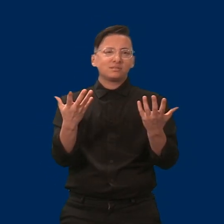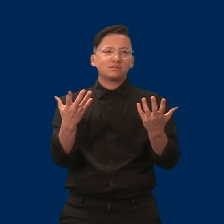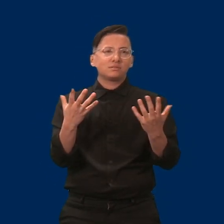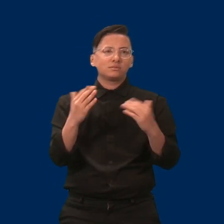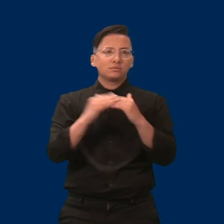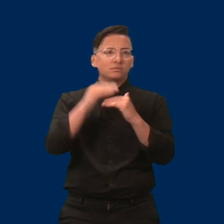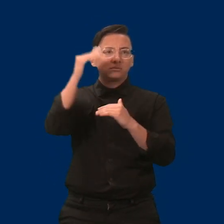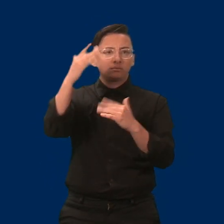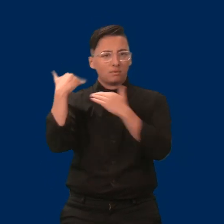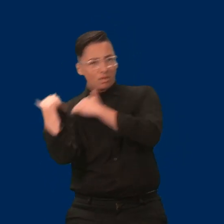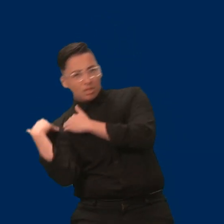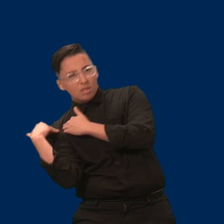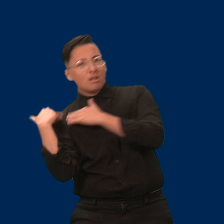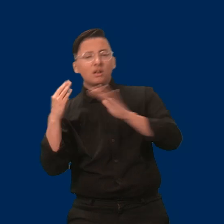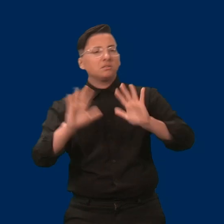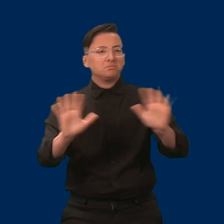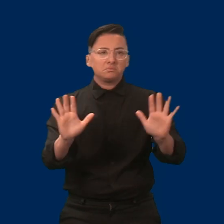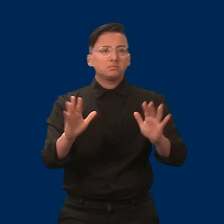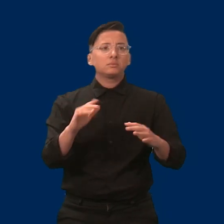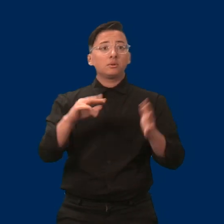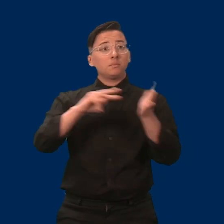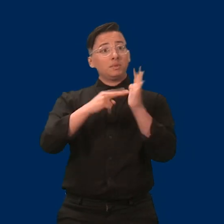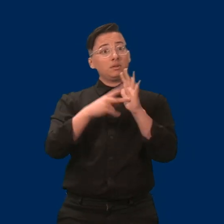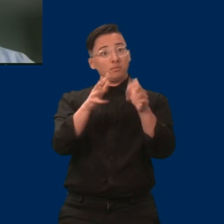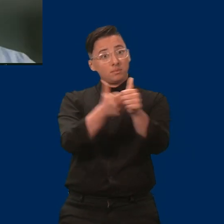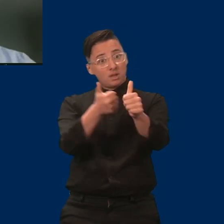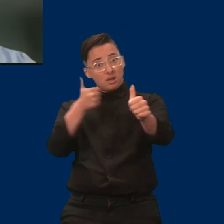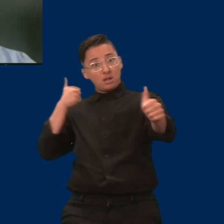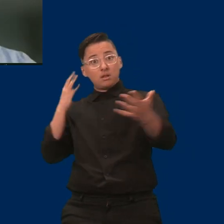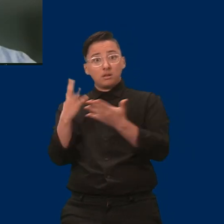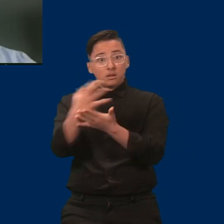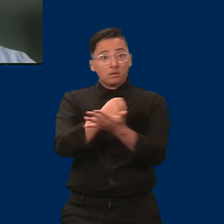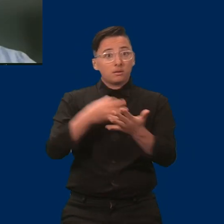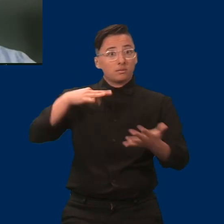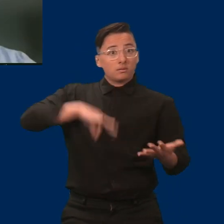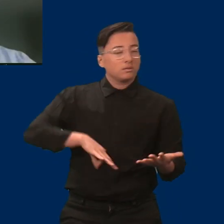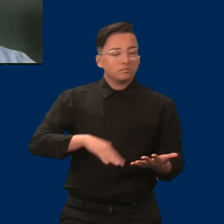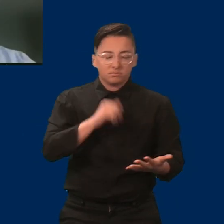in accruing benefits. (Aaron) Thank you.